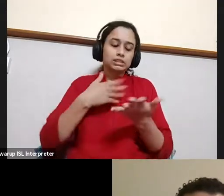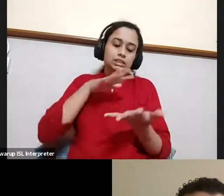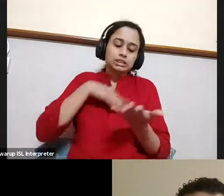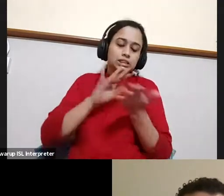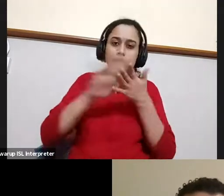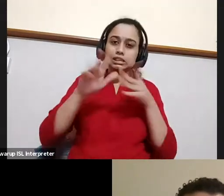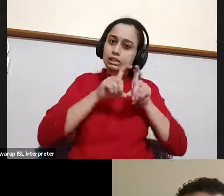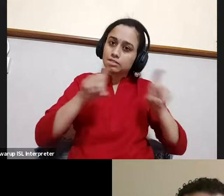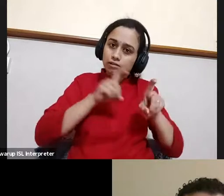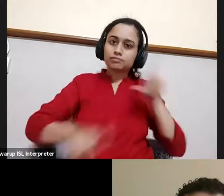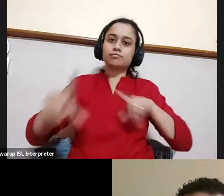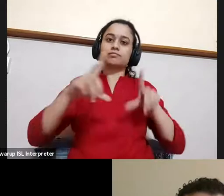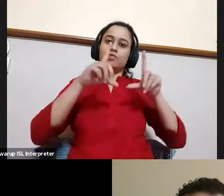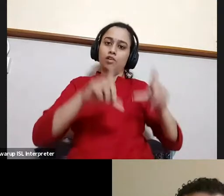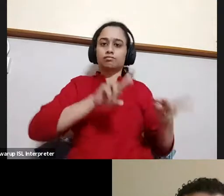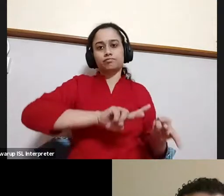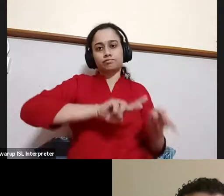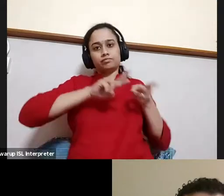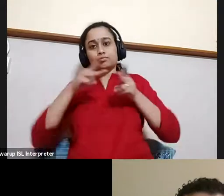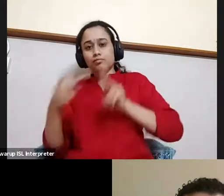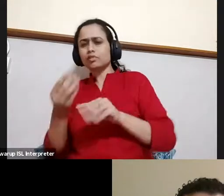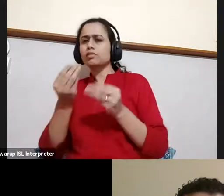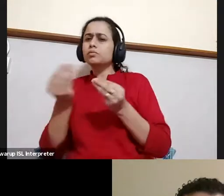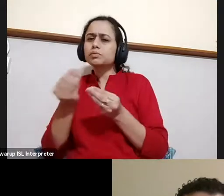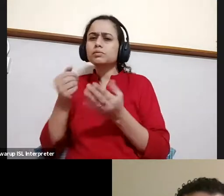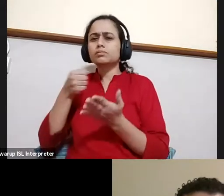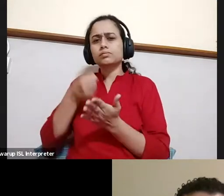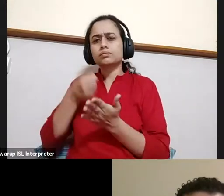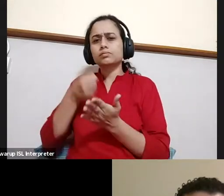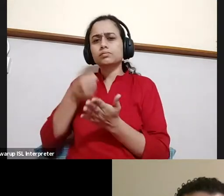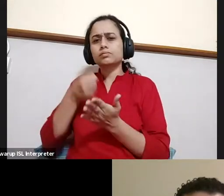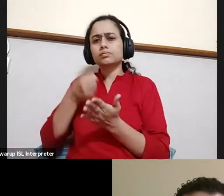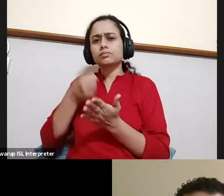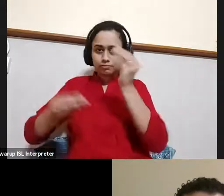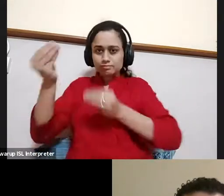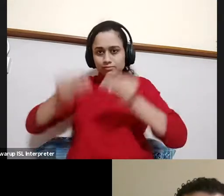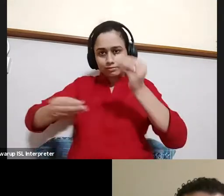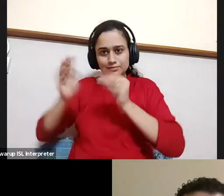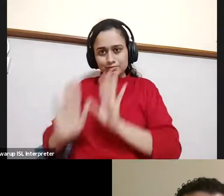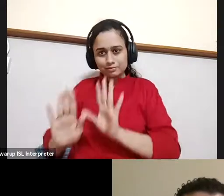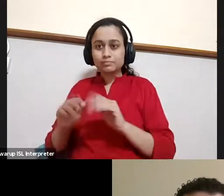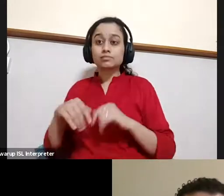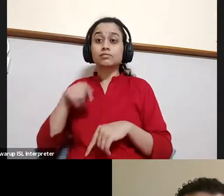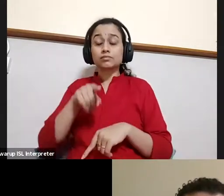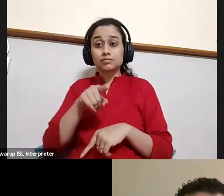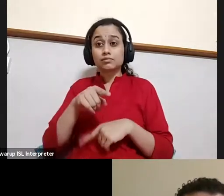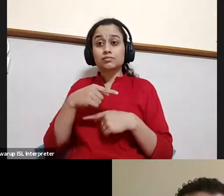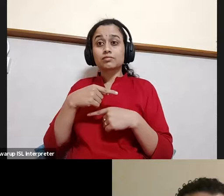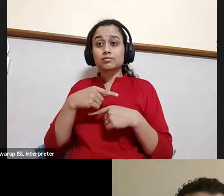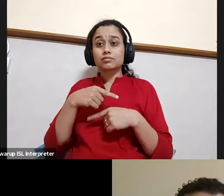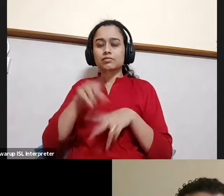and then really do very very minimal touch-up work afterwards so the tones that you see in the um